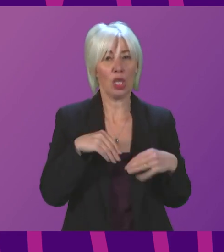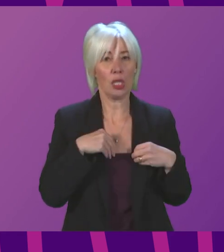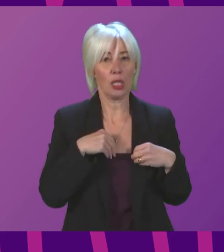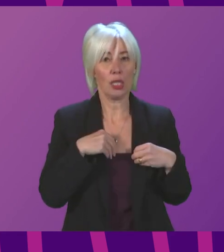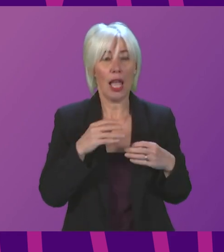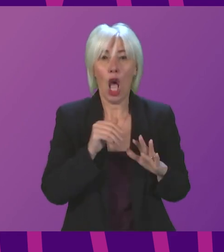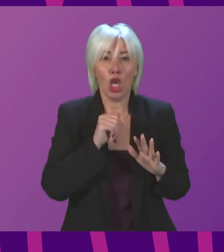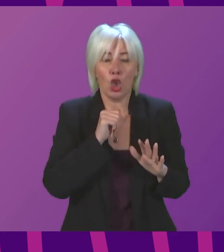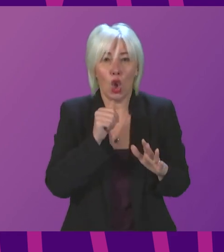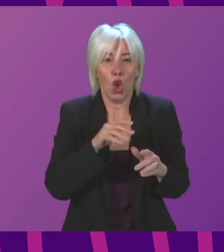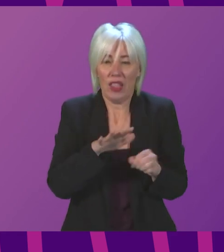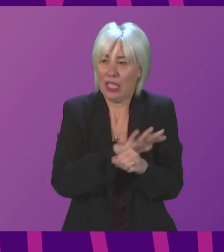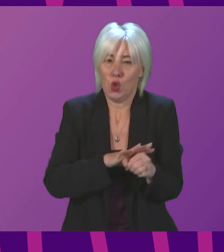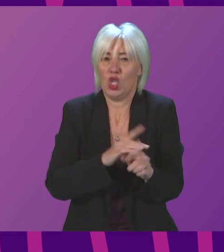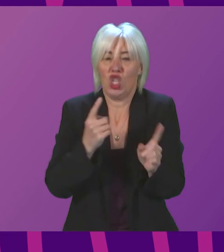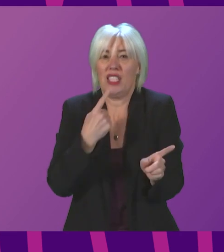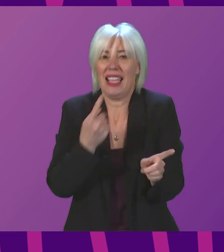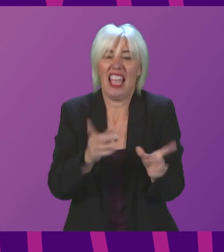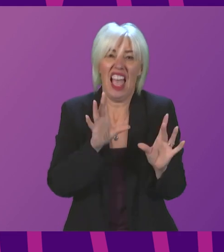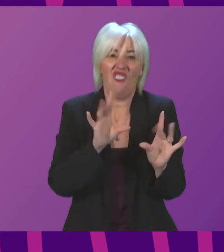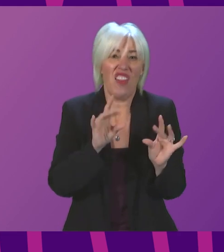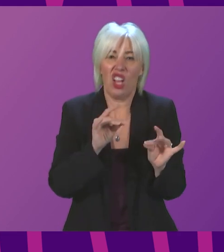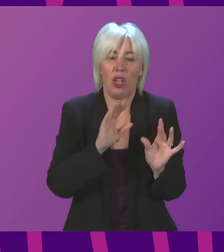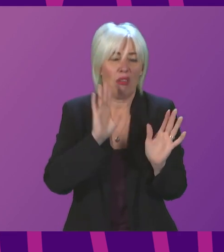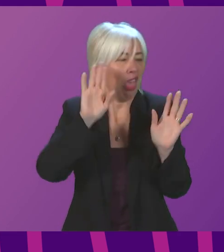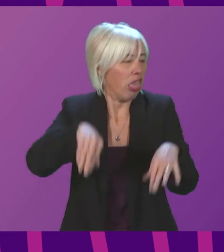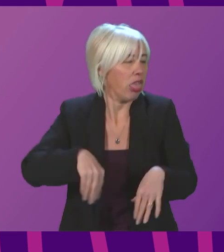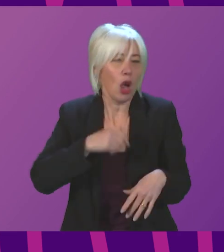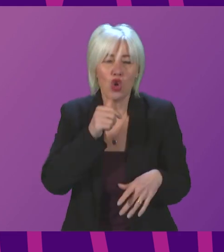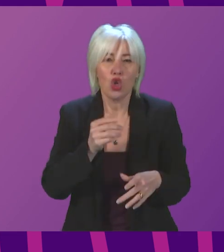It is simply not the case that infections are not taken seriously. As I said last week—a